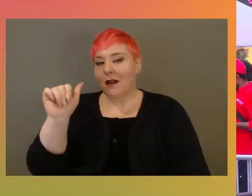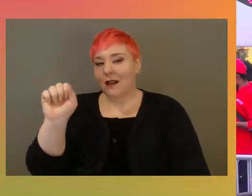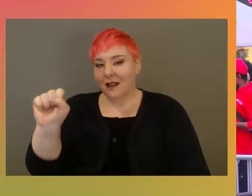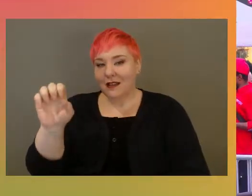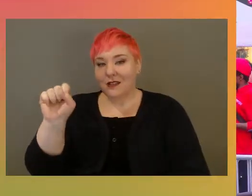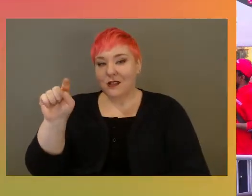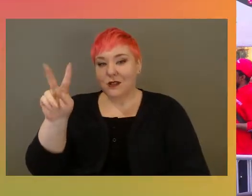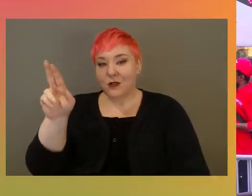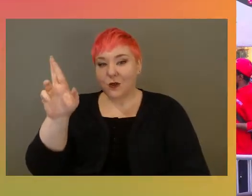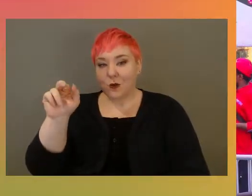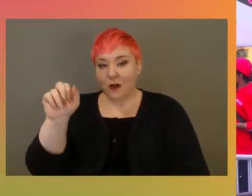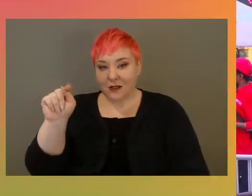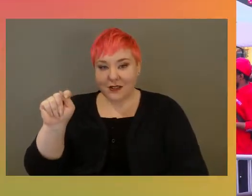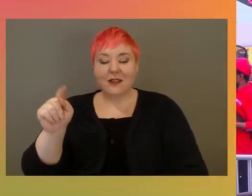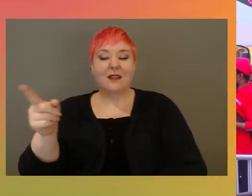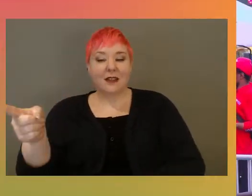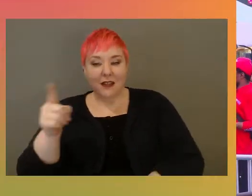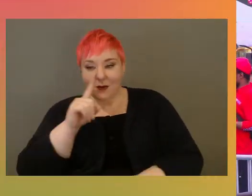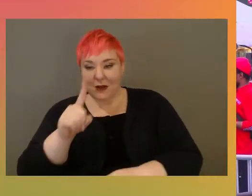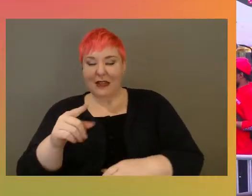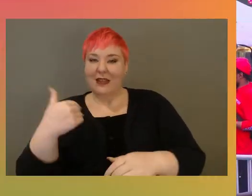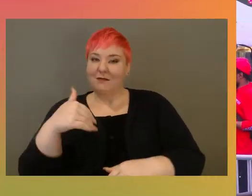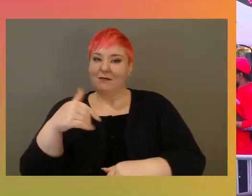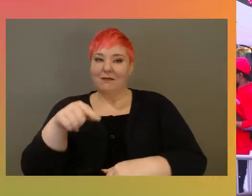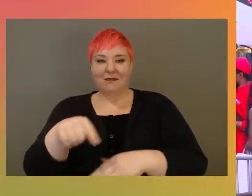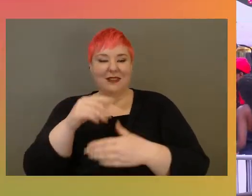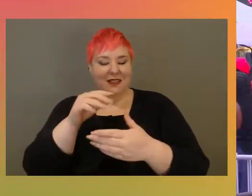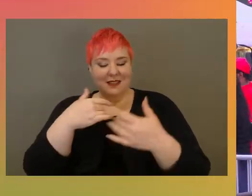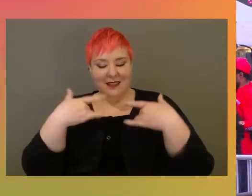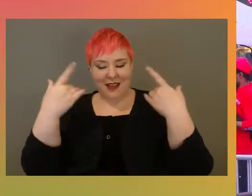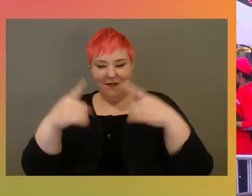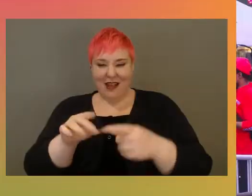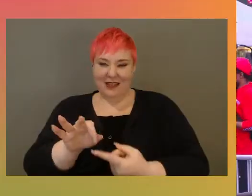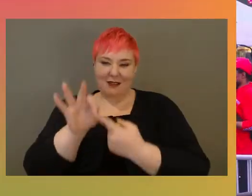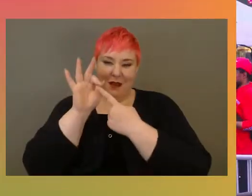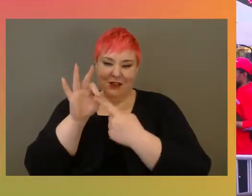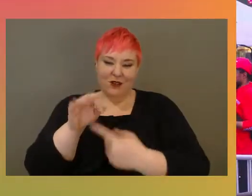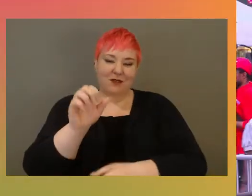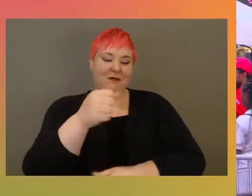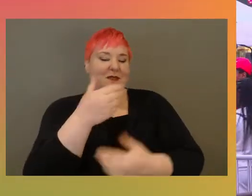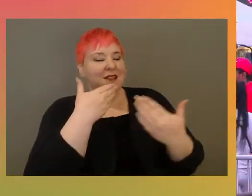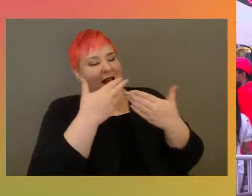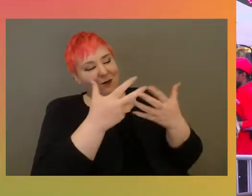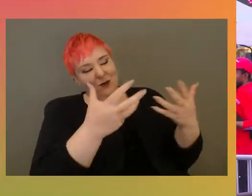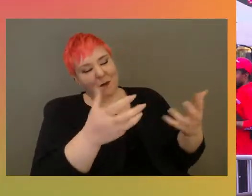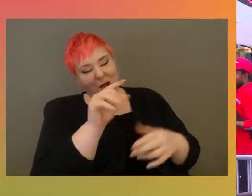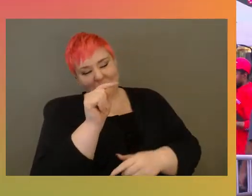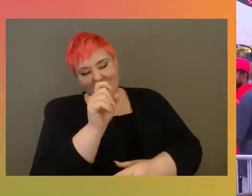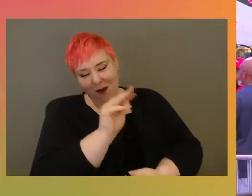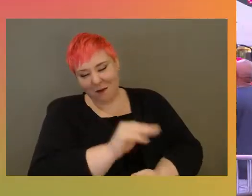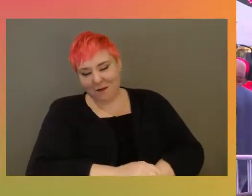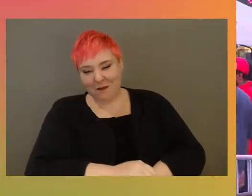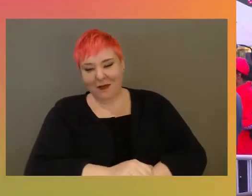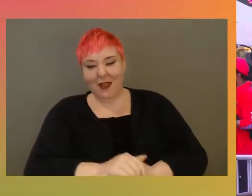YEAR TO MAKE SURE THAT PEOPLE HAVE A GOOD EXPERIENCE IN TIMES SQUARE. TODAY WOULD ALSO NOT HAPPEN